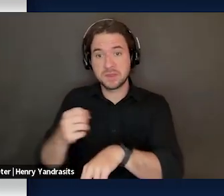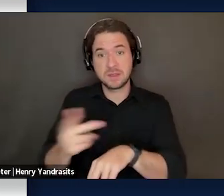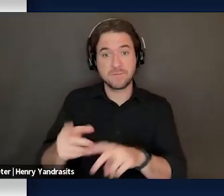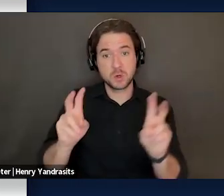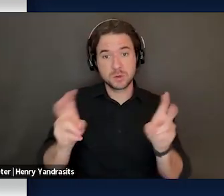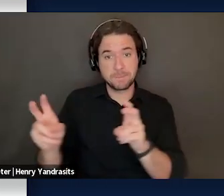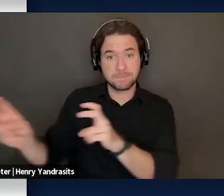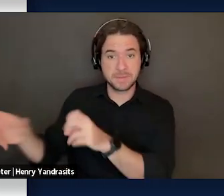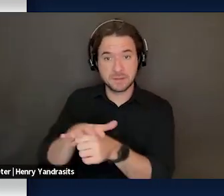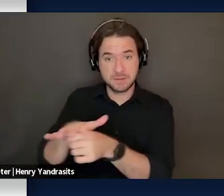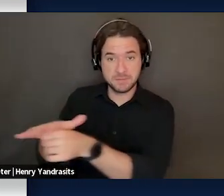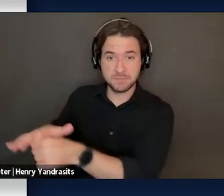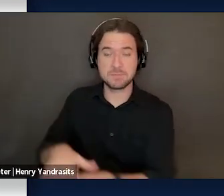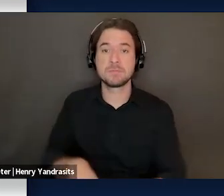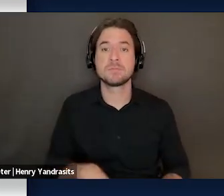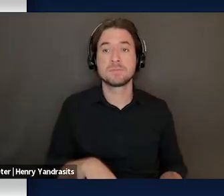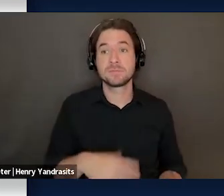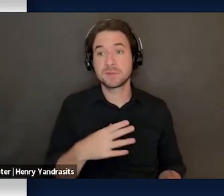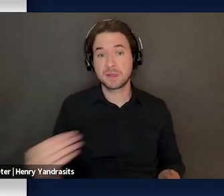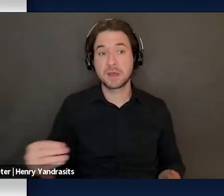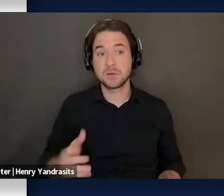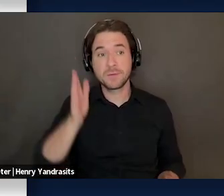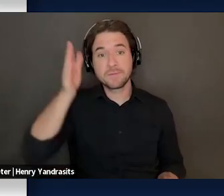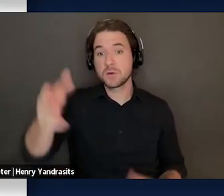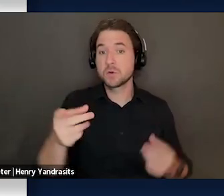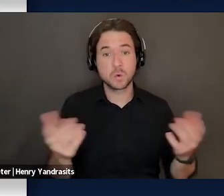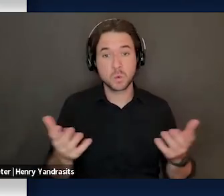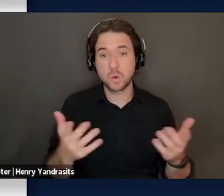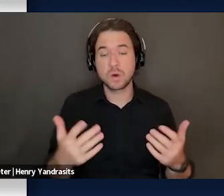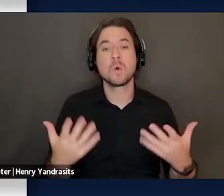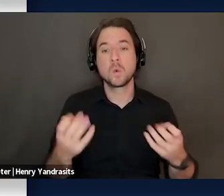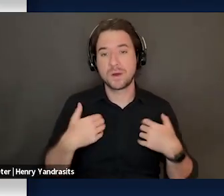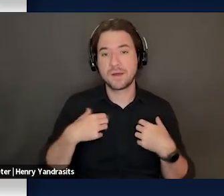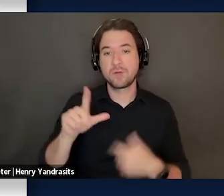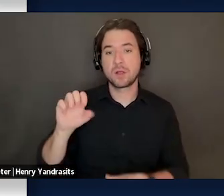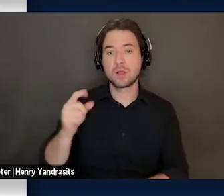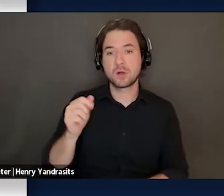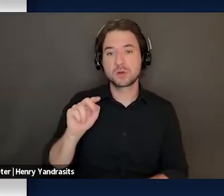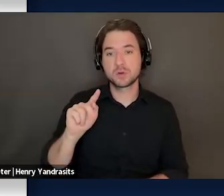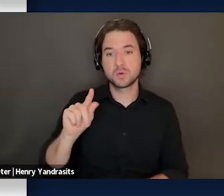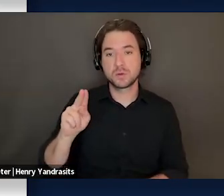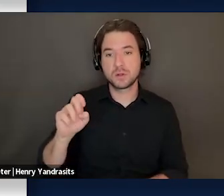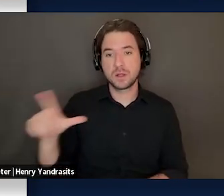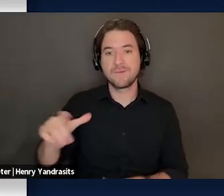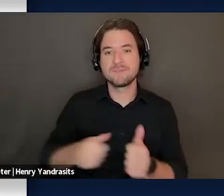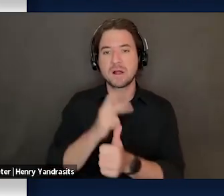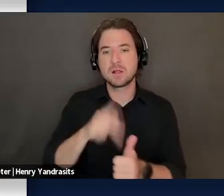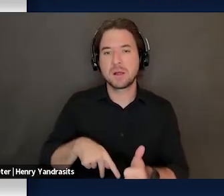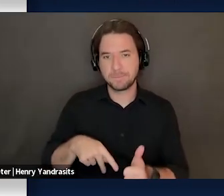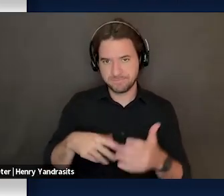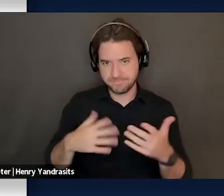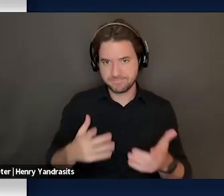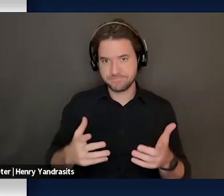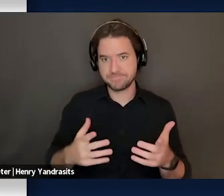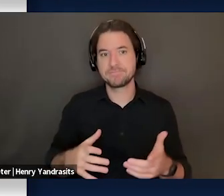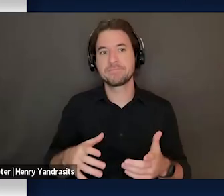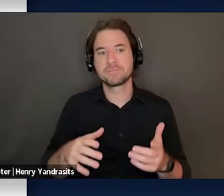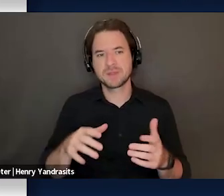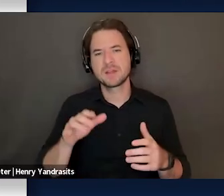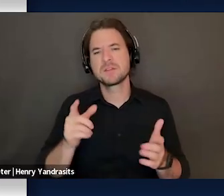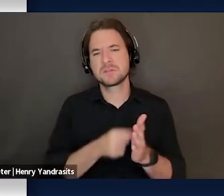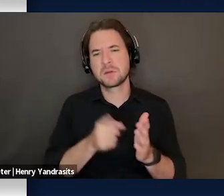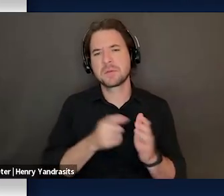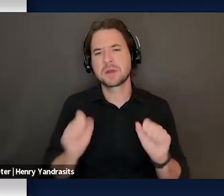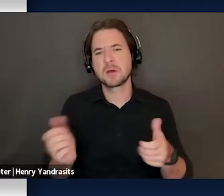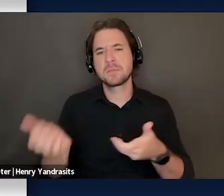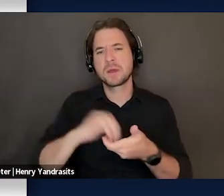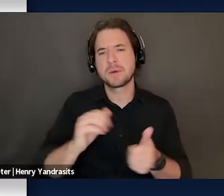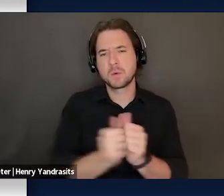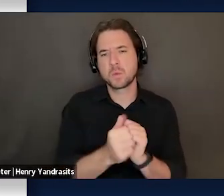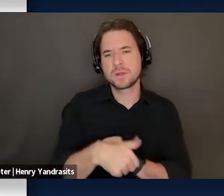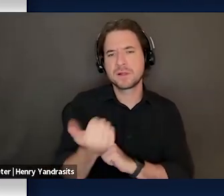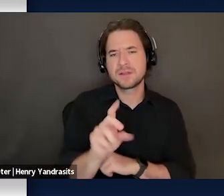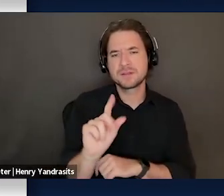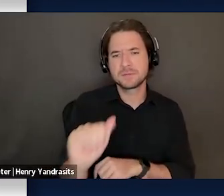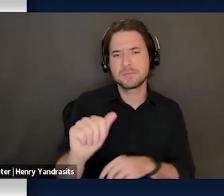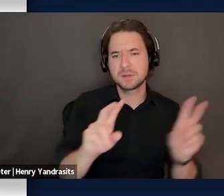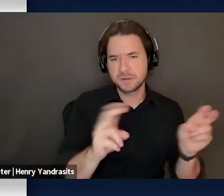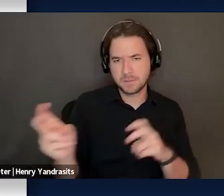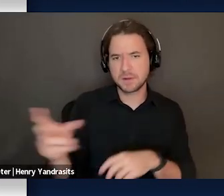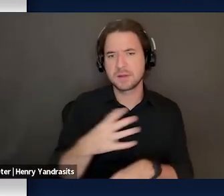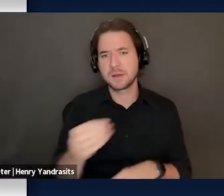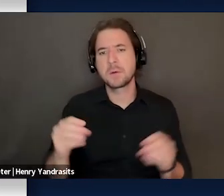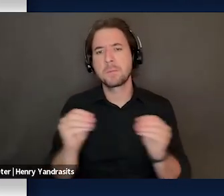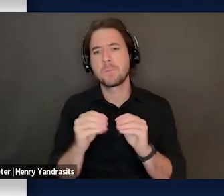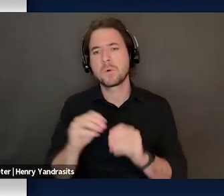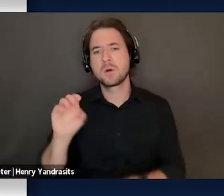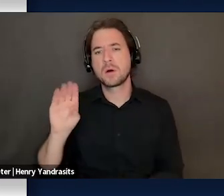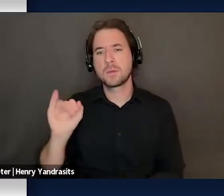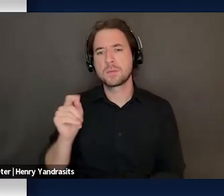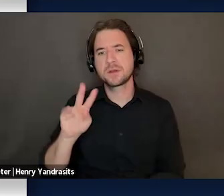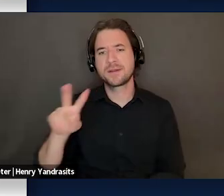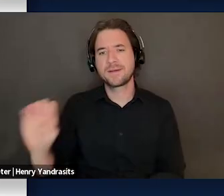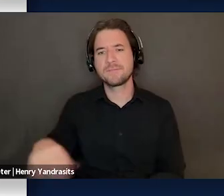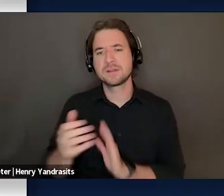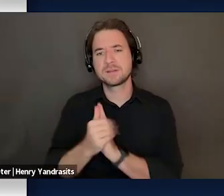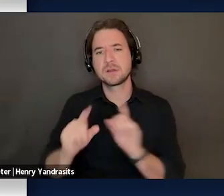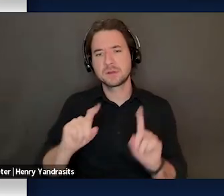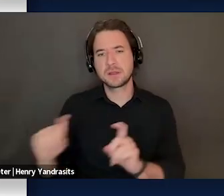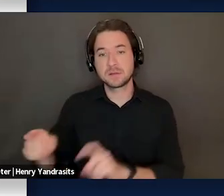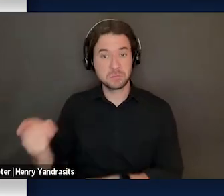You know, sort of the, uh, where we're going. We're hoping to have longitudinal follow-ups, so longitudinal clerkship sometimes can be combined with other types of disability topics. And then, uh, doing more objective skill testing is an area that they, uh, that they would like as well.